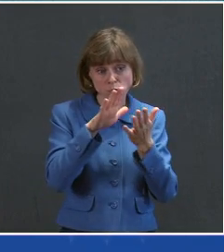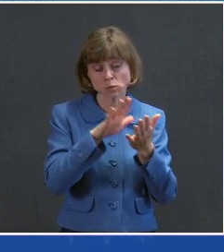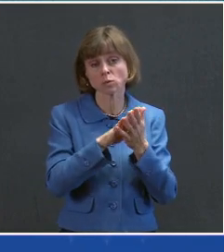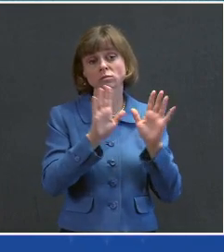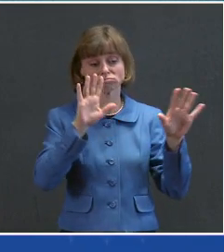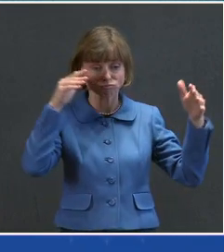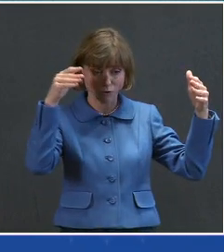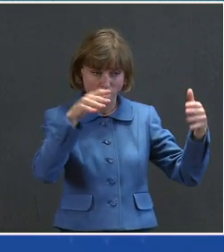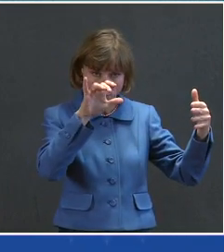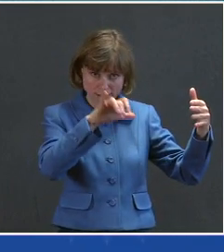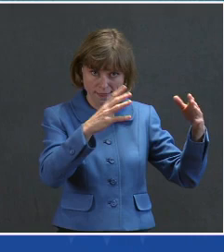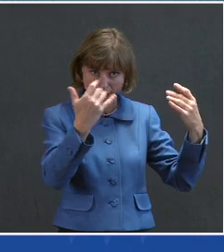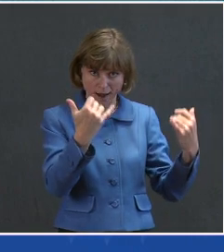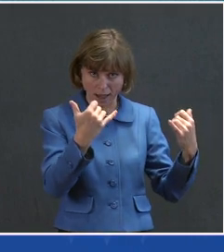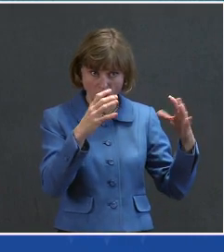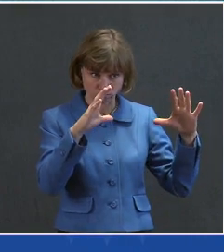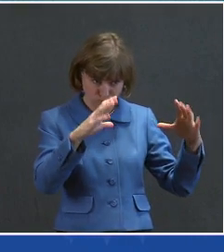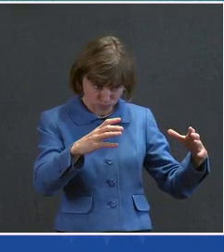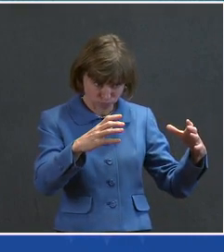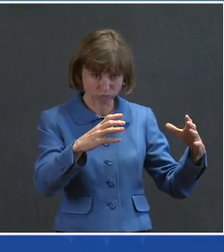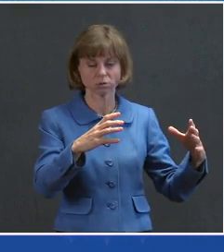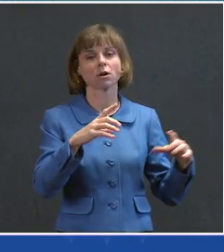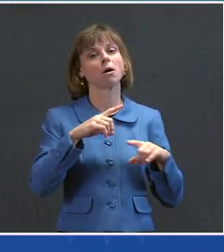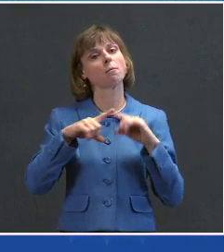that we can invest in areas like infrastructure